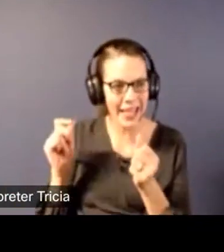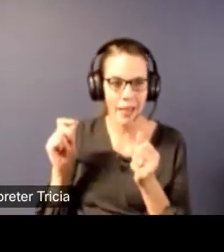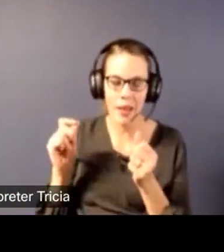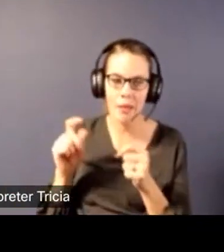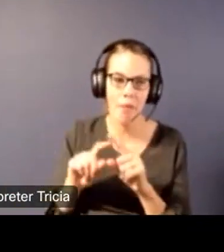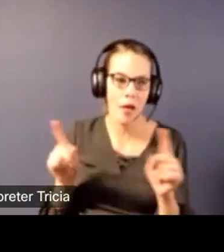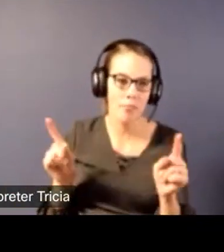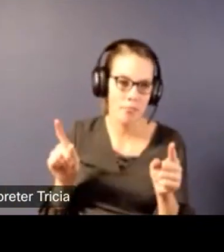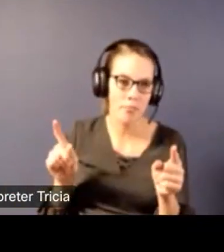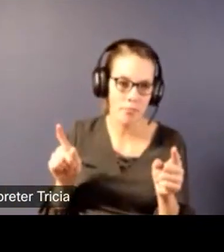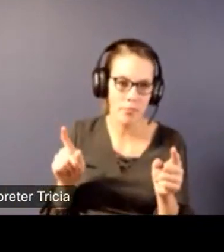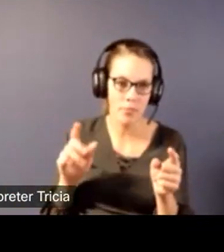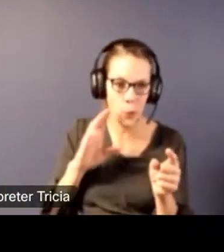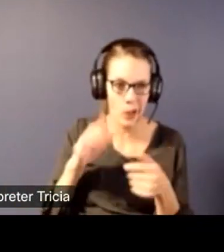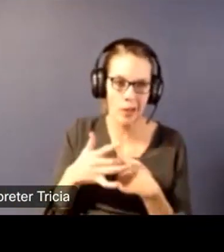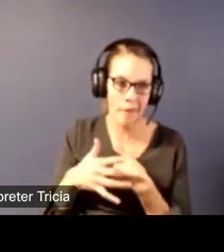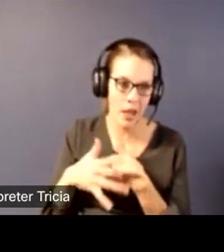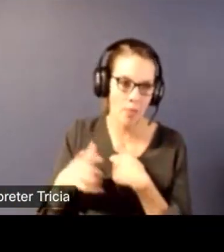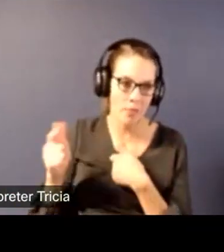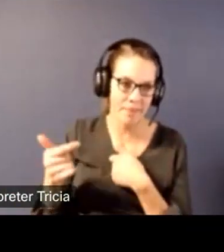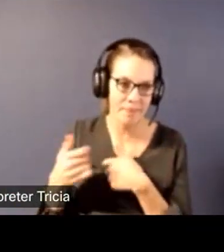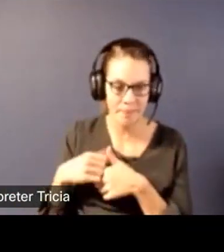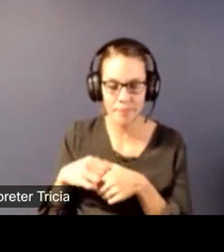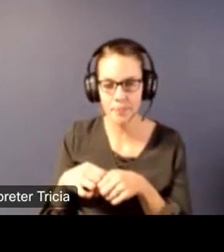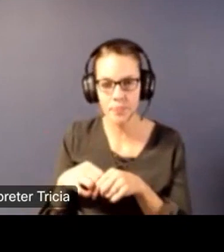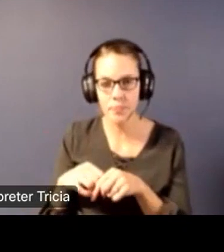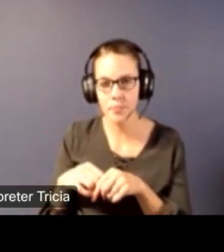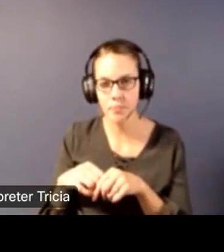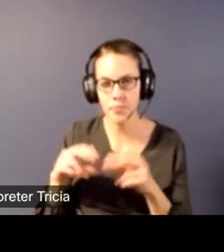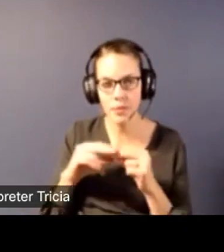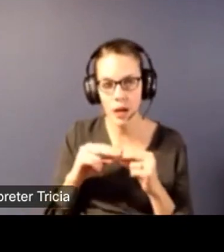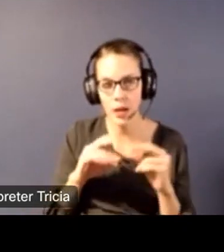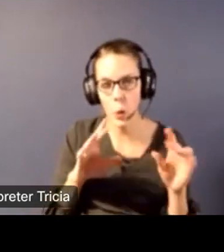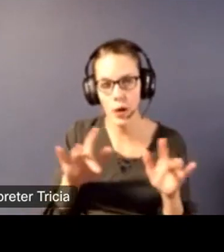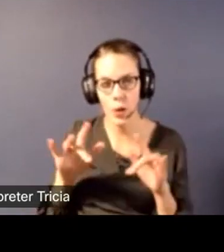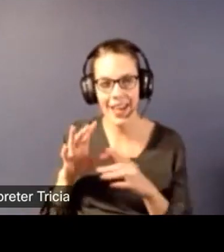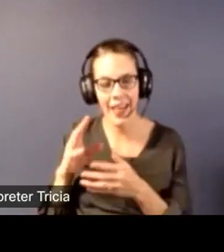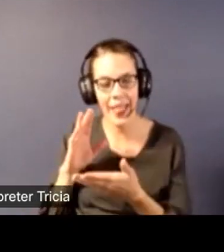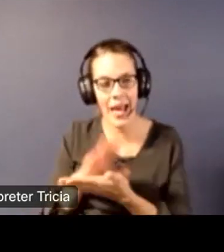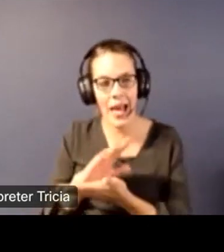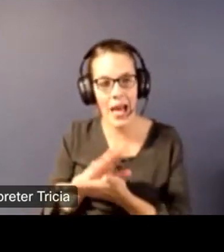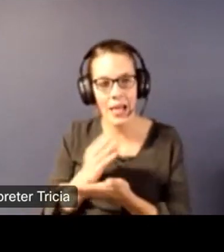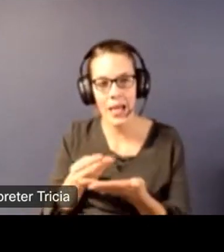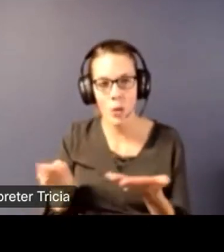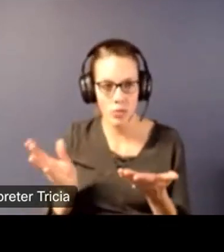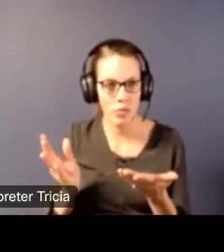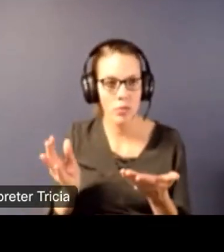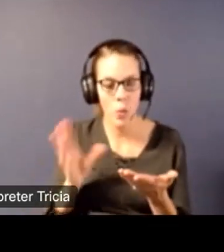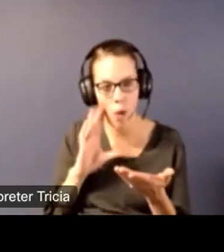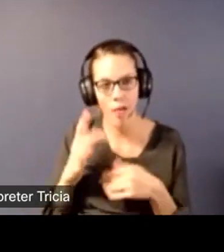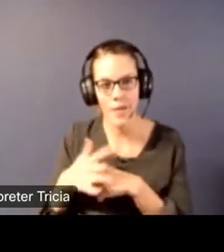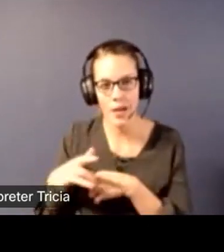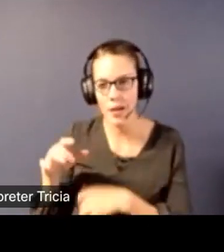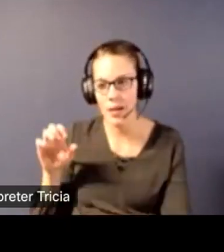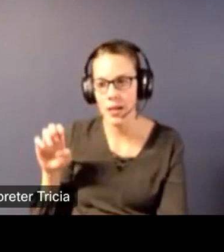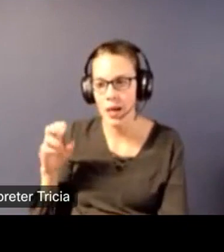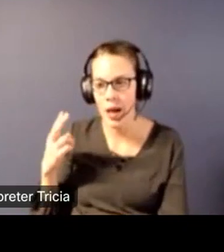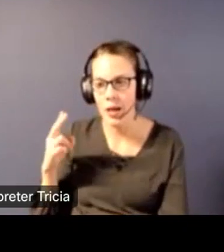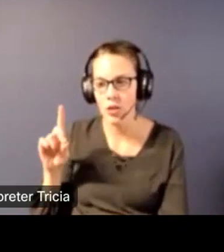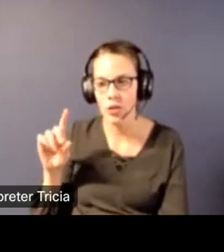the slides, the recording and the handouts that I just showed will all be available on the EHDI website or webpage.